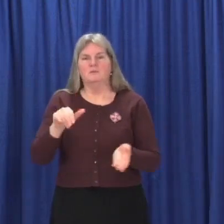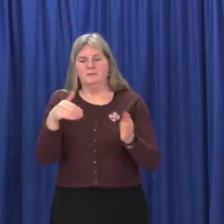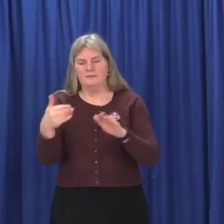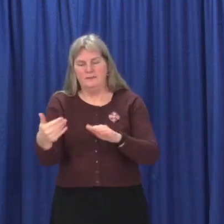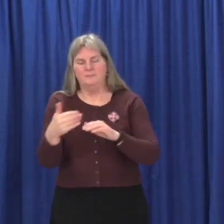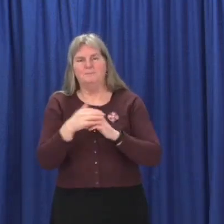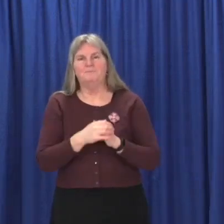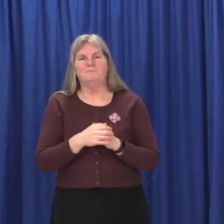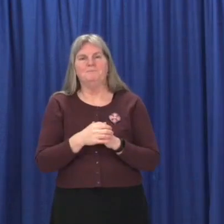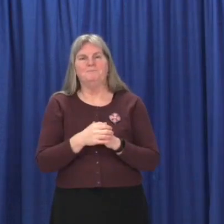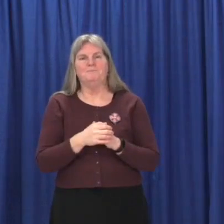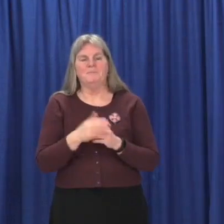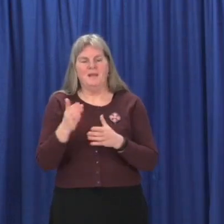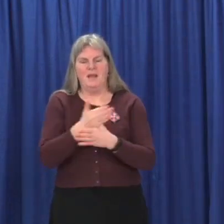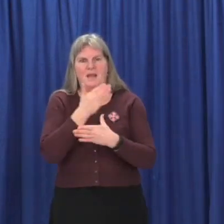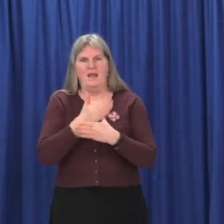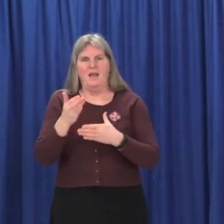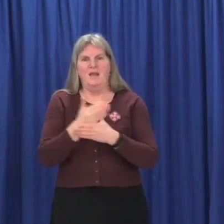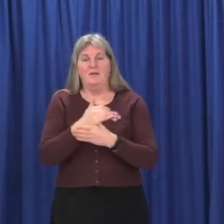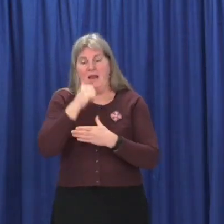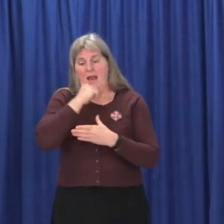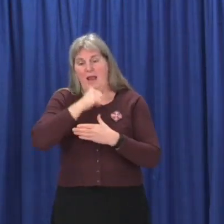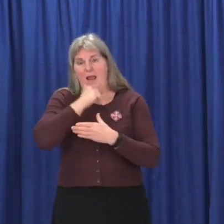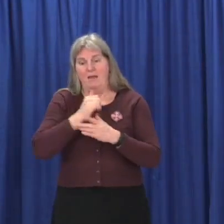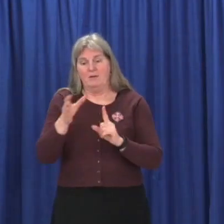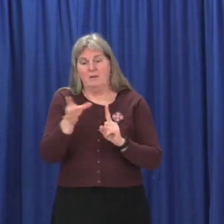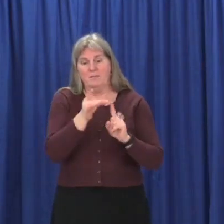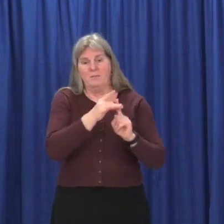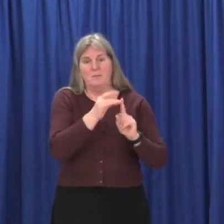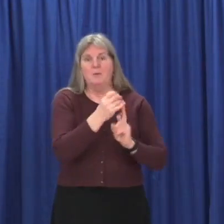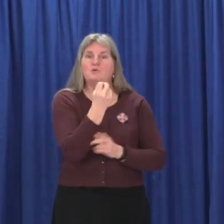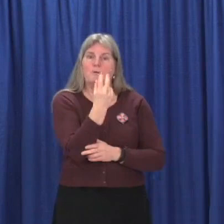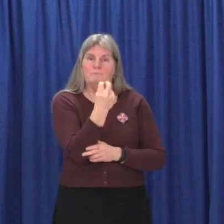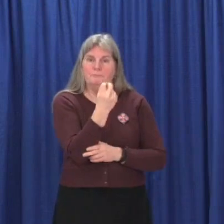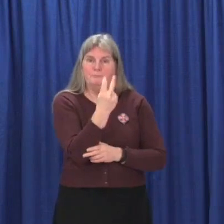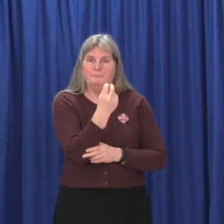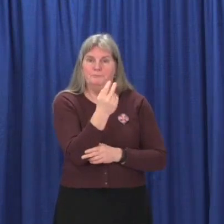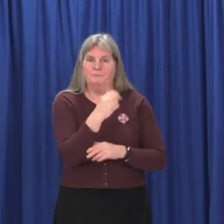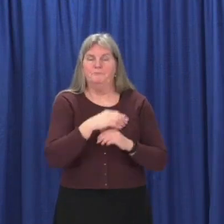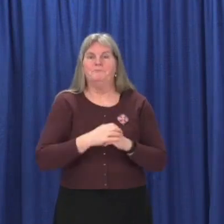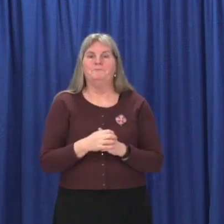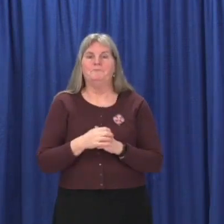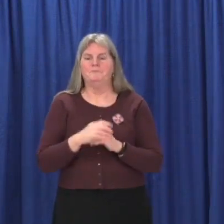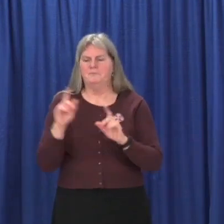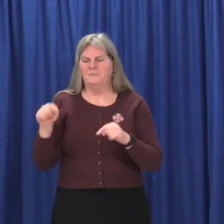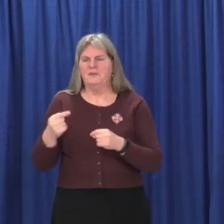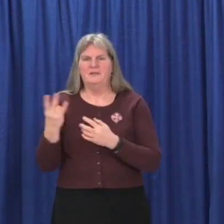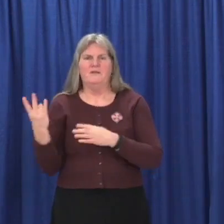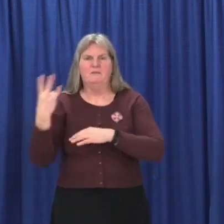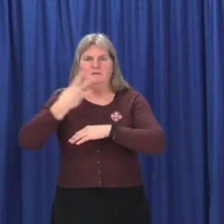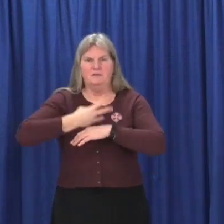The average new daily case count is now 12, for the past seven days, and nine over the